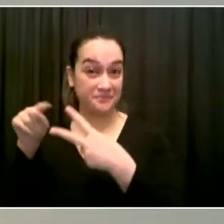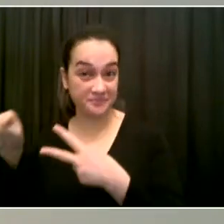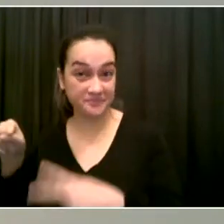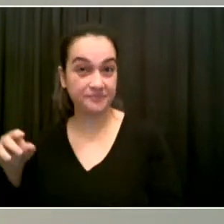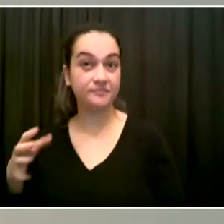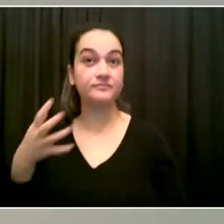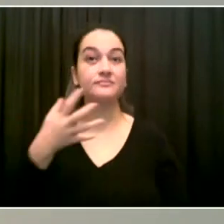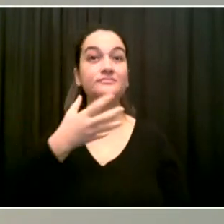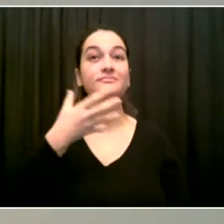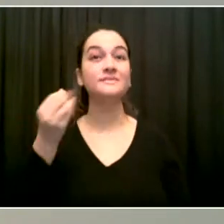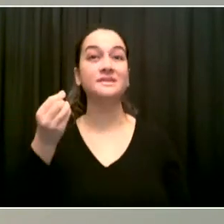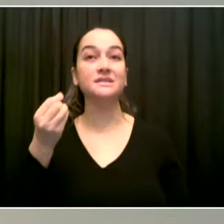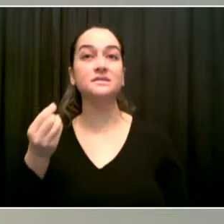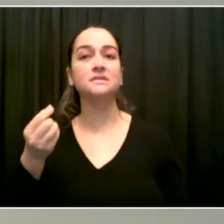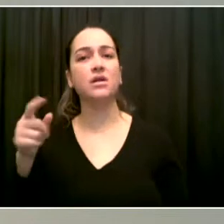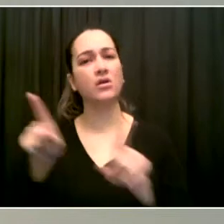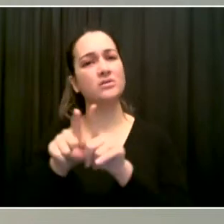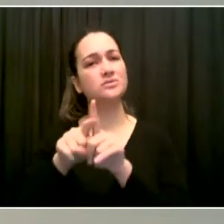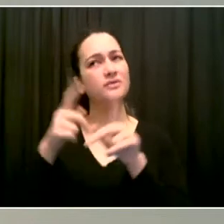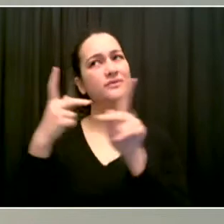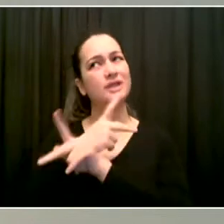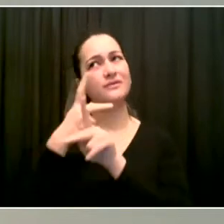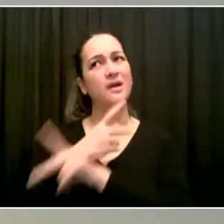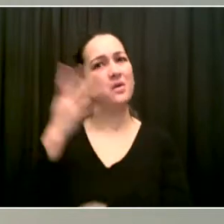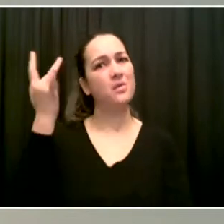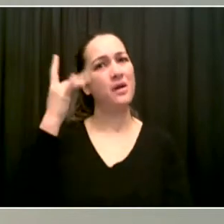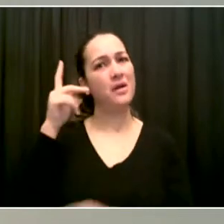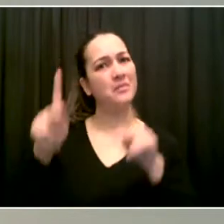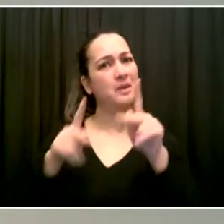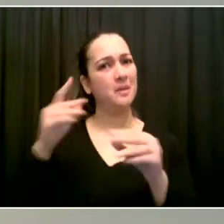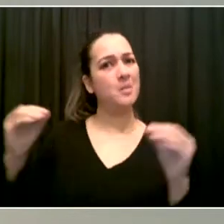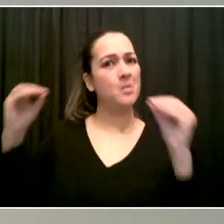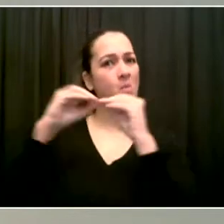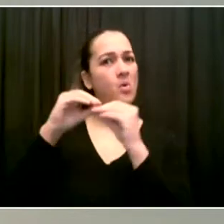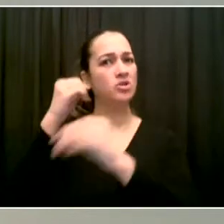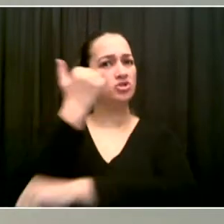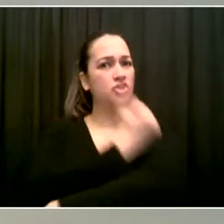HHAVE TO ADDRESS SOME OF THE UNDERERLYING FAAORCTS S THAT LEAD TO AN